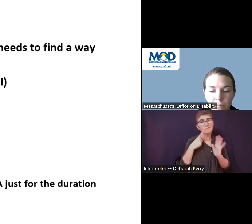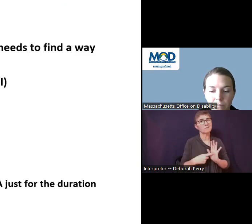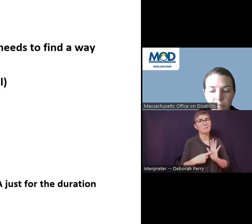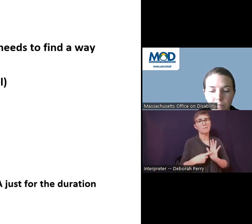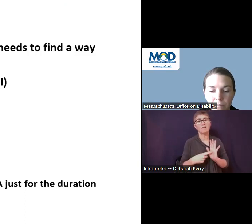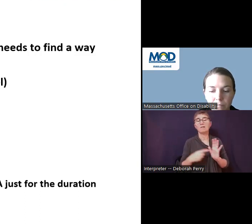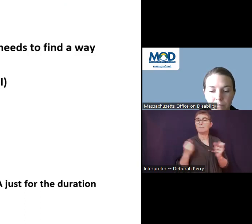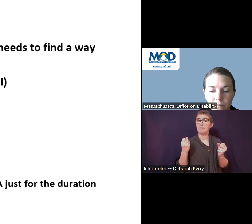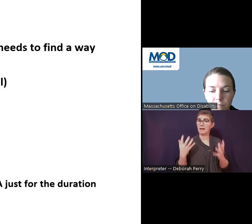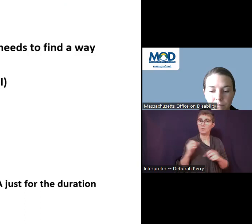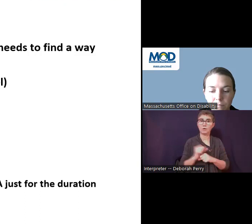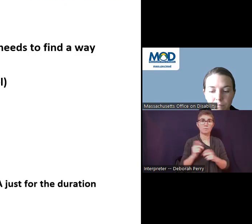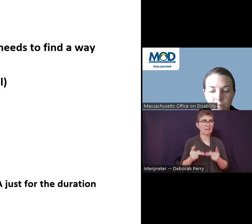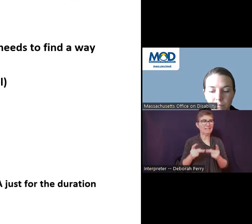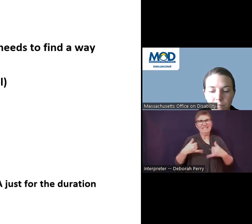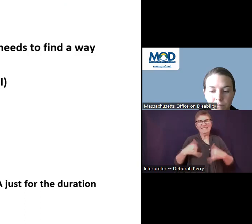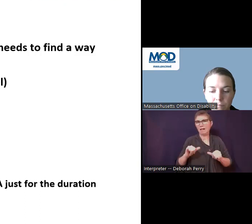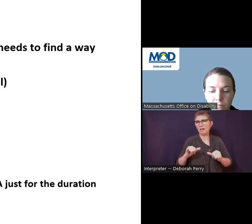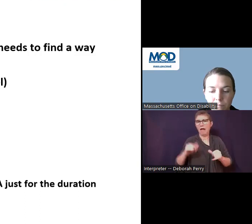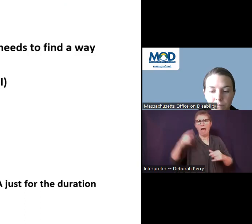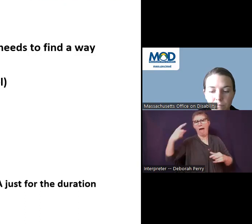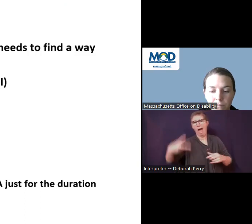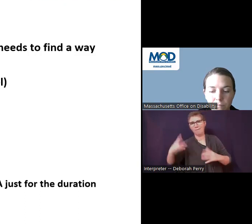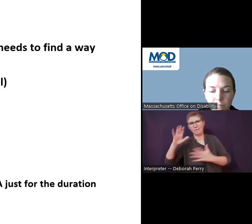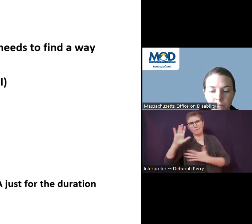still hybrid at this time and so there might be